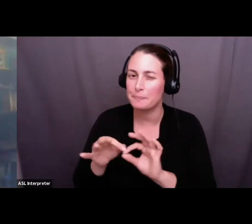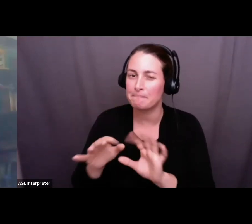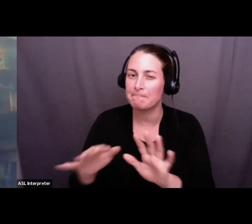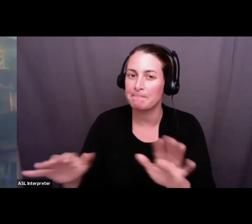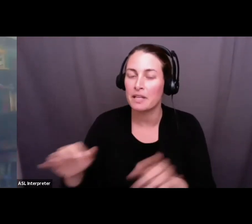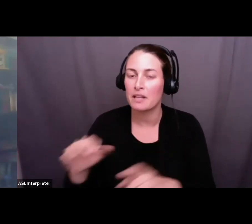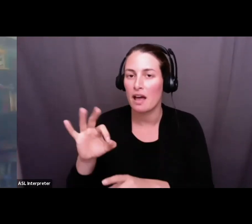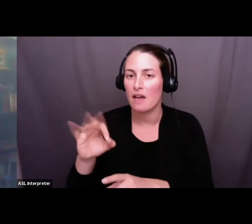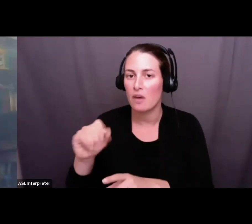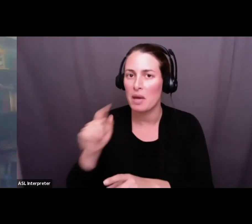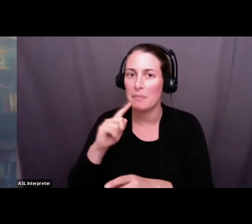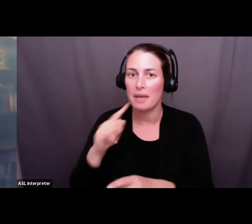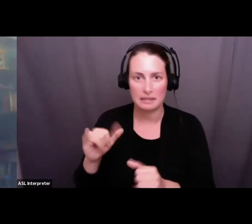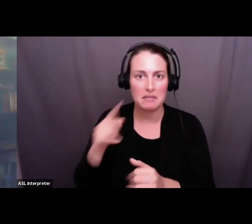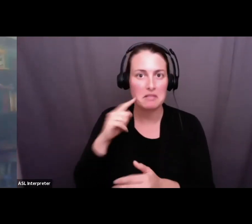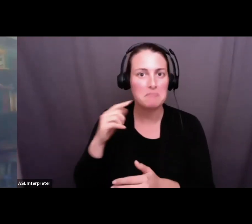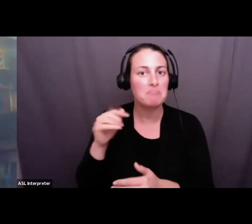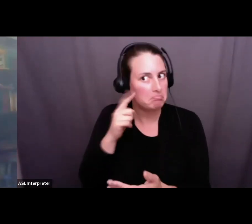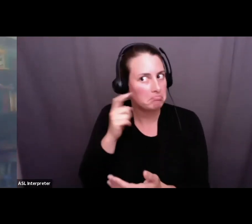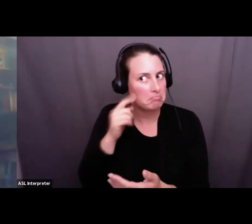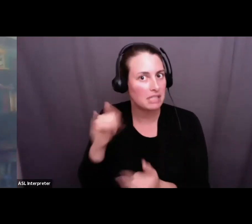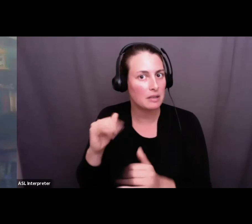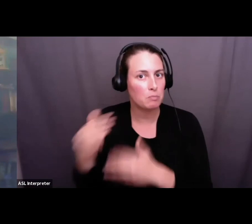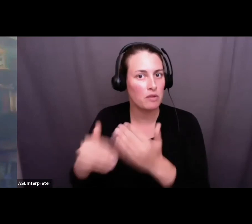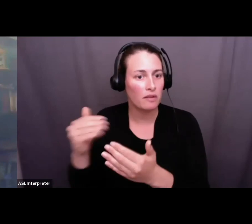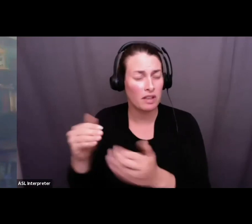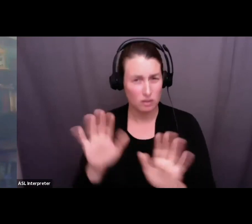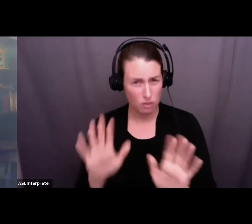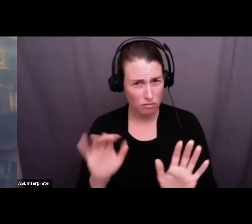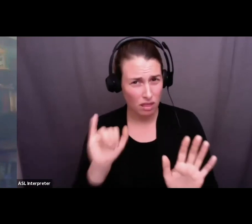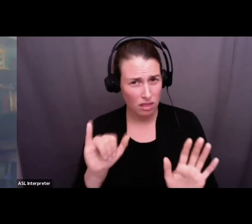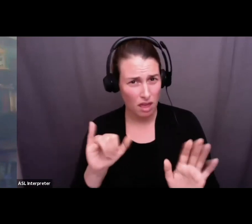is moving forward at this point. Does that provide the information you wanted, Katia?